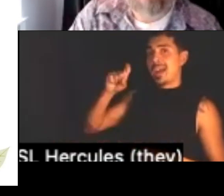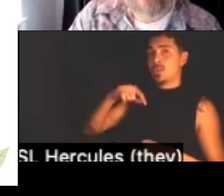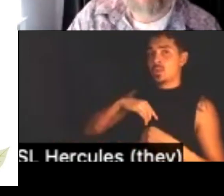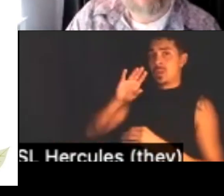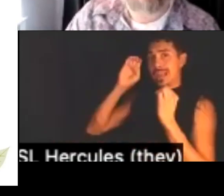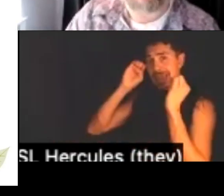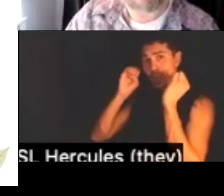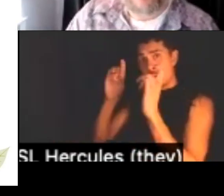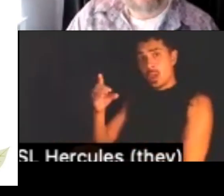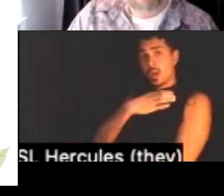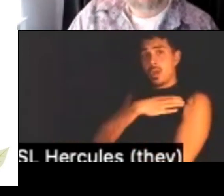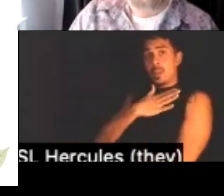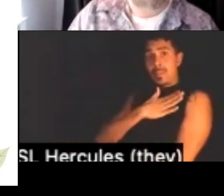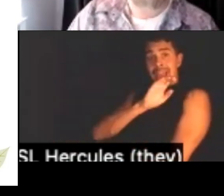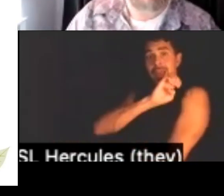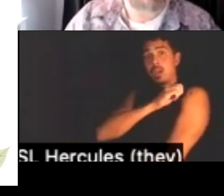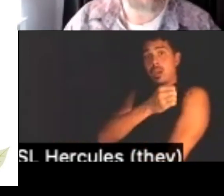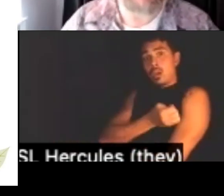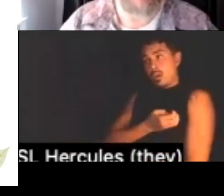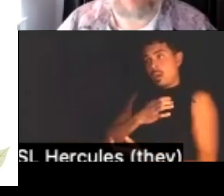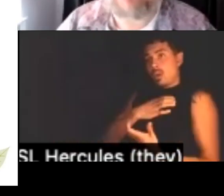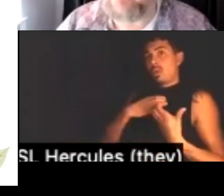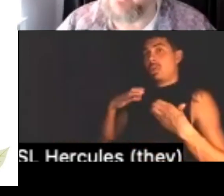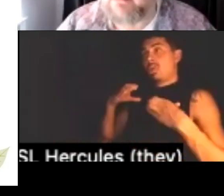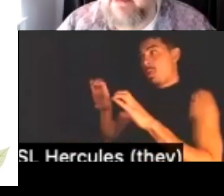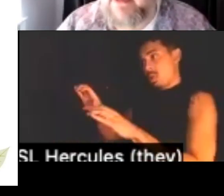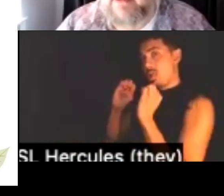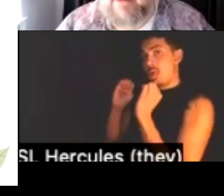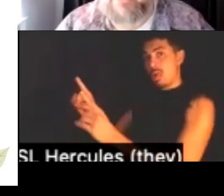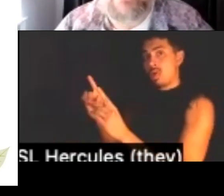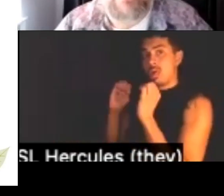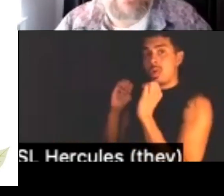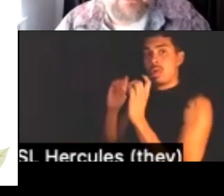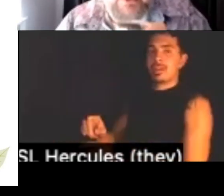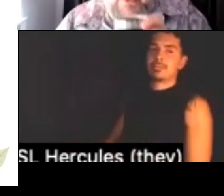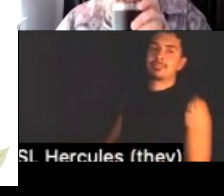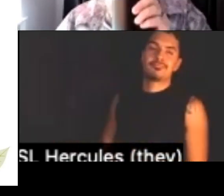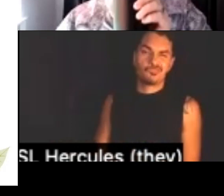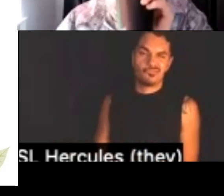There might be a perception by providers that there are limited opportunities for training.